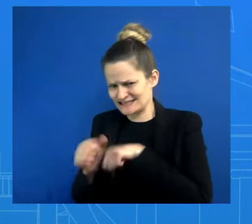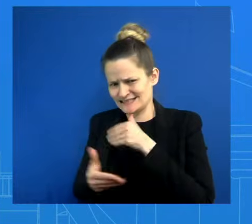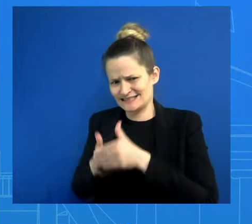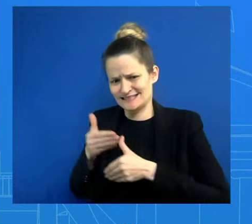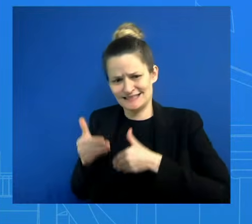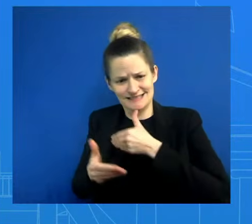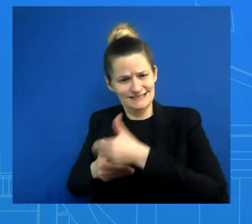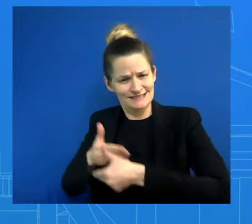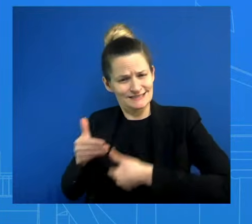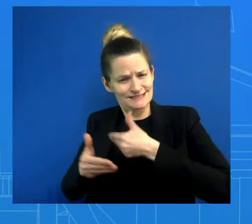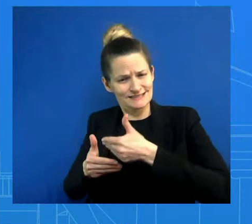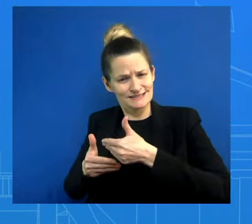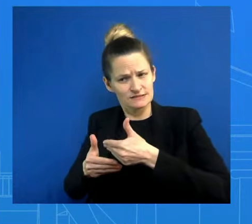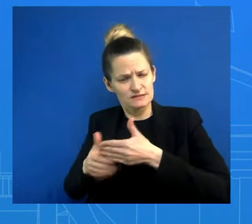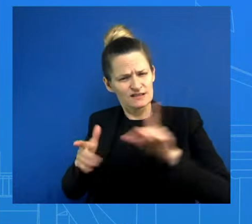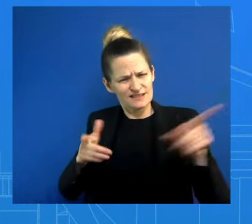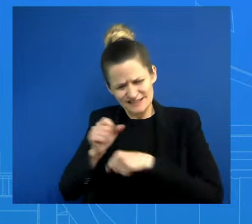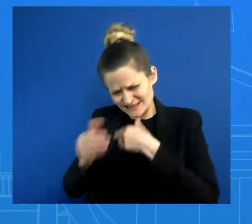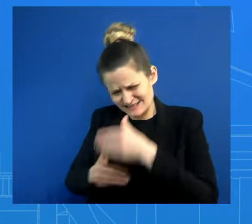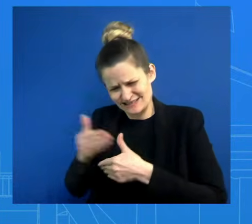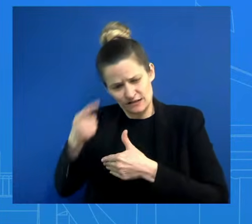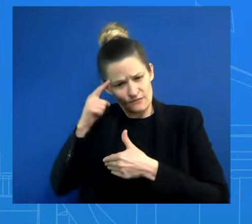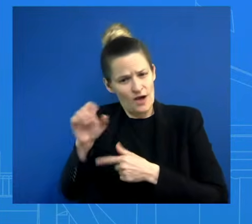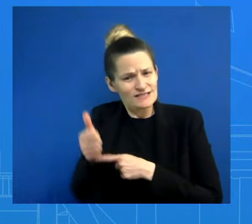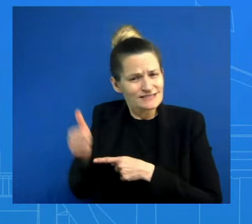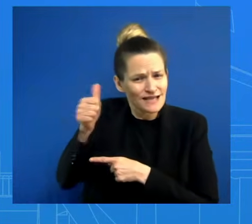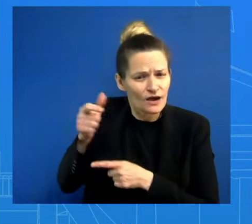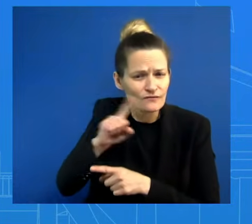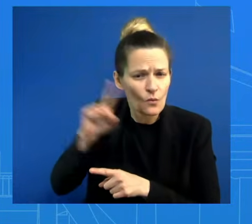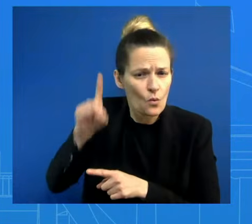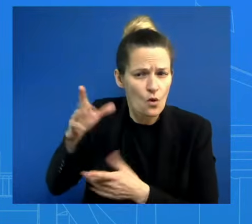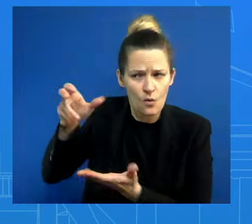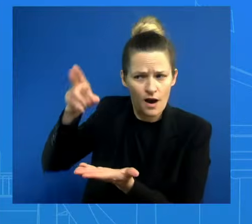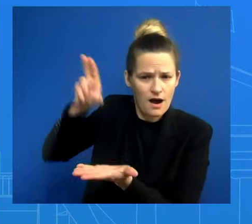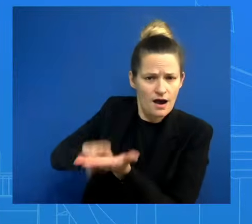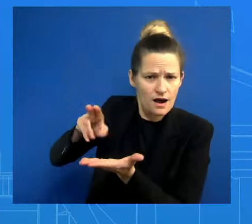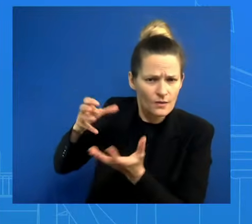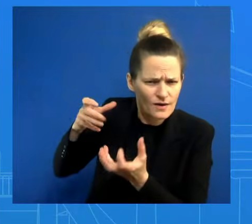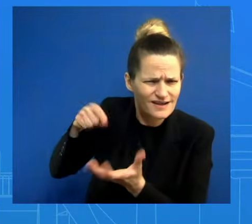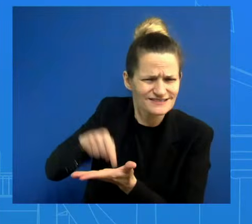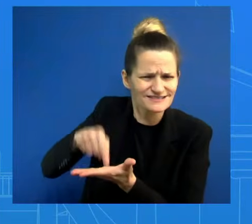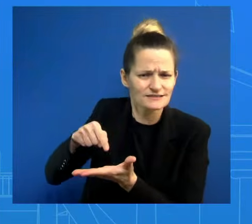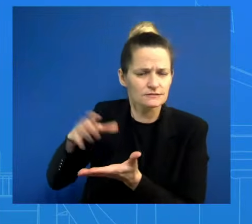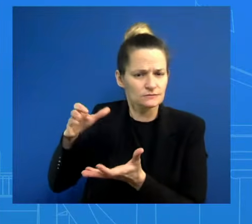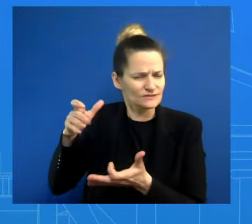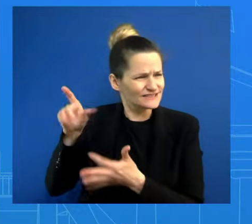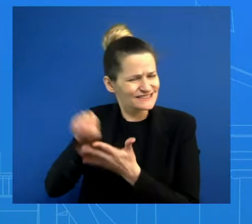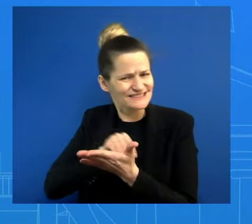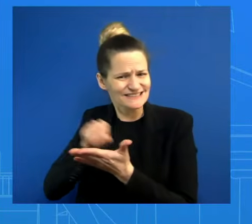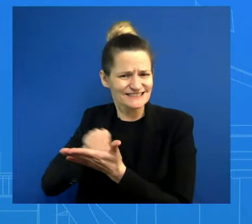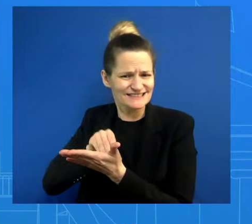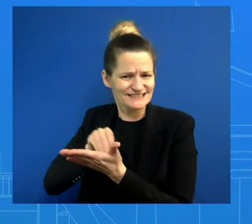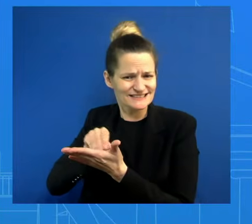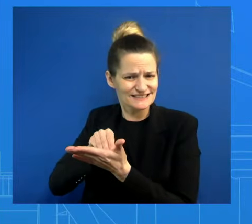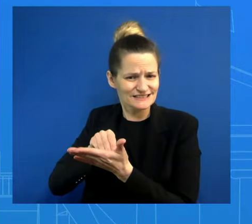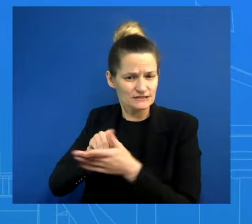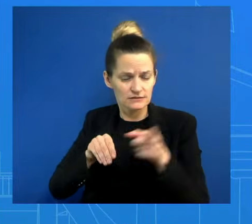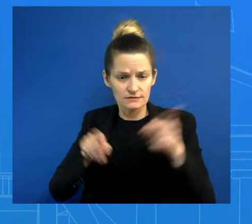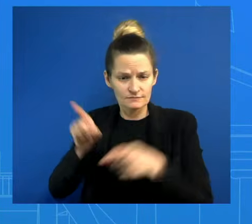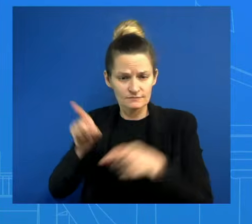than any other President. And so -- look, and let's not forget, he signed the most significant gun safety legislation in 30 years, this summer.